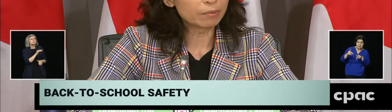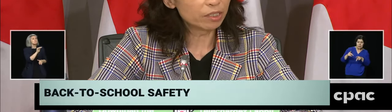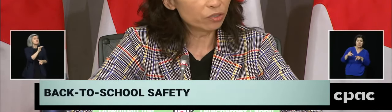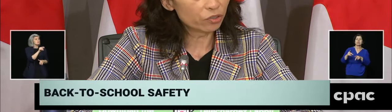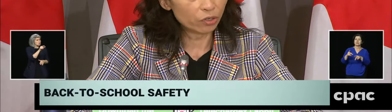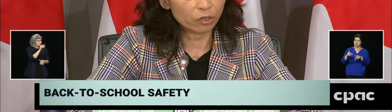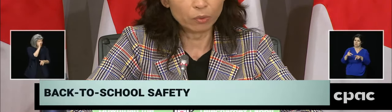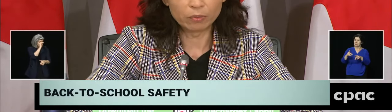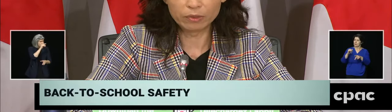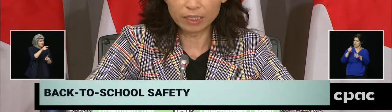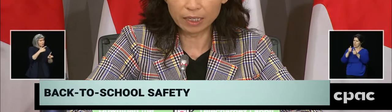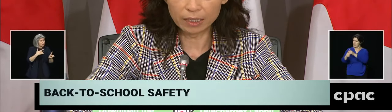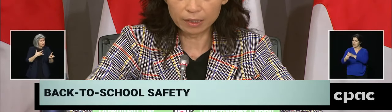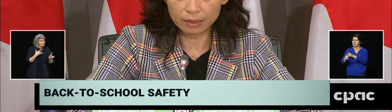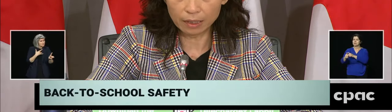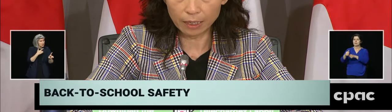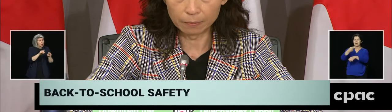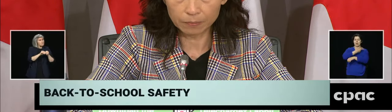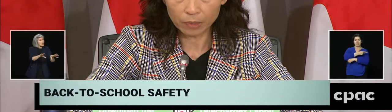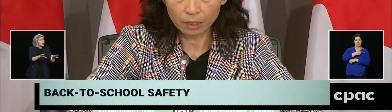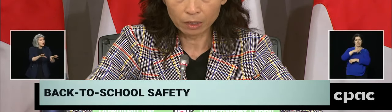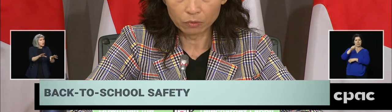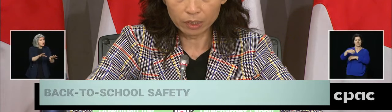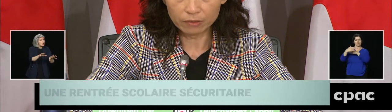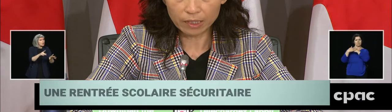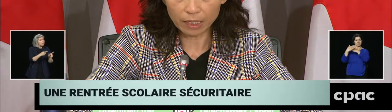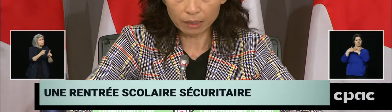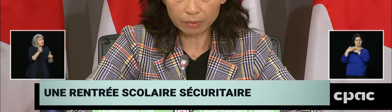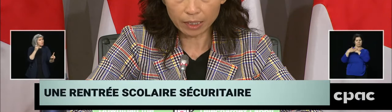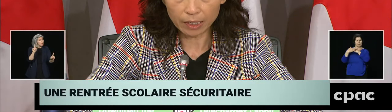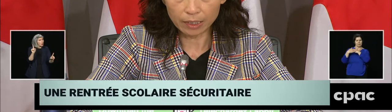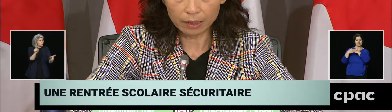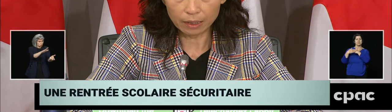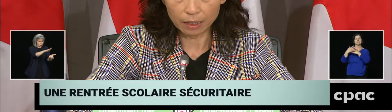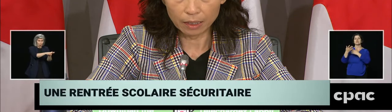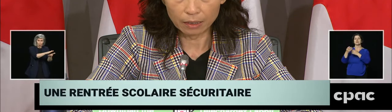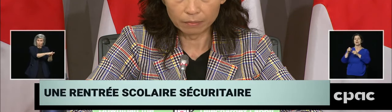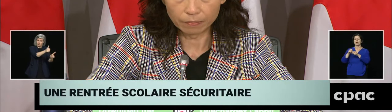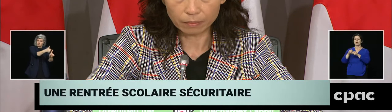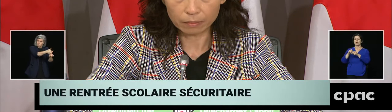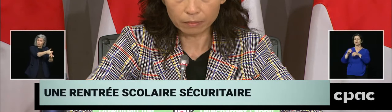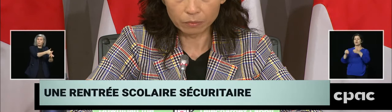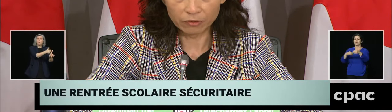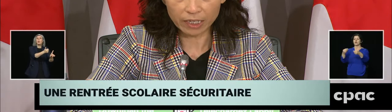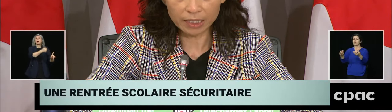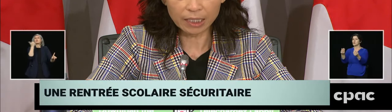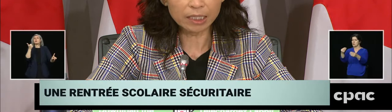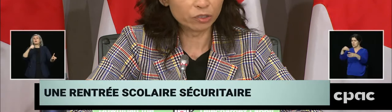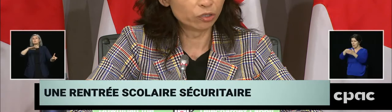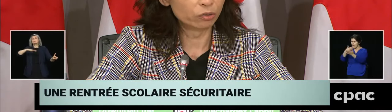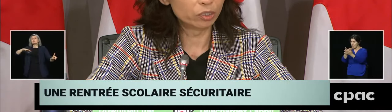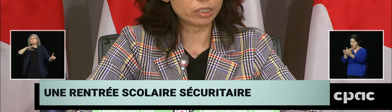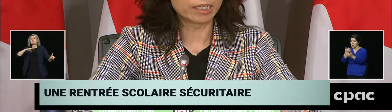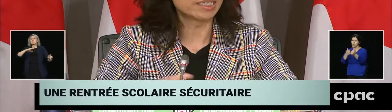THE SCHOOL OR ELSEWHERE. AND IF IT DID HAPPEN IN THE